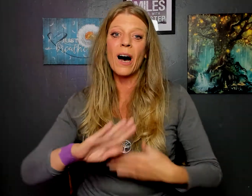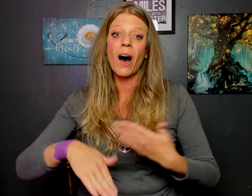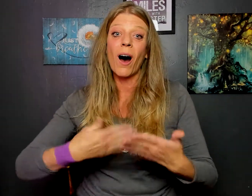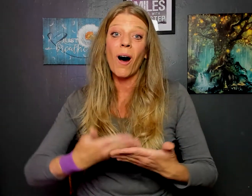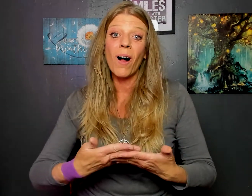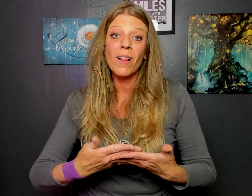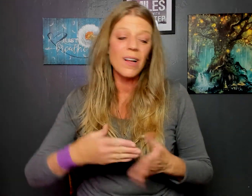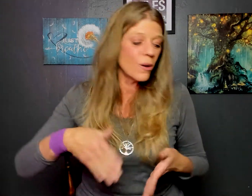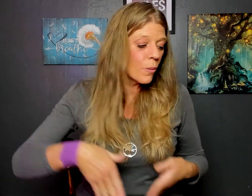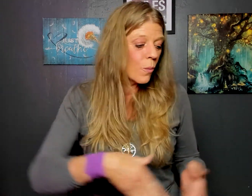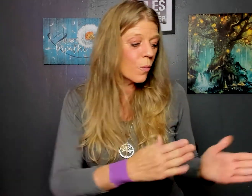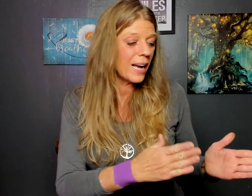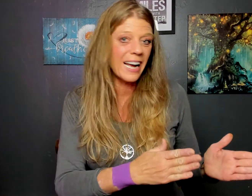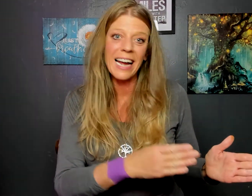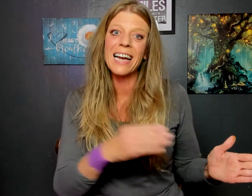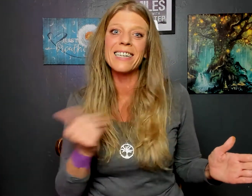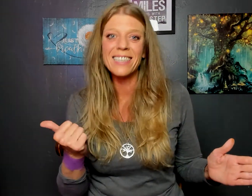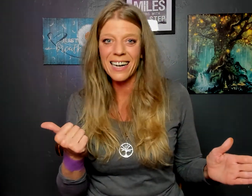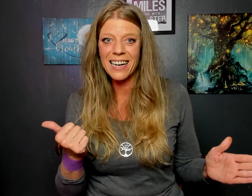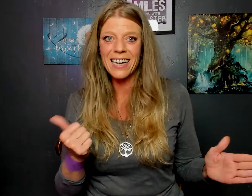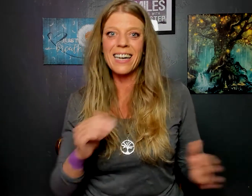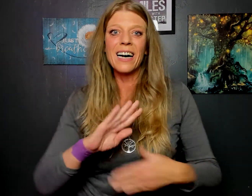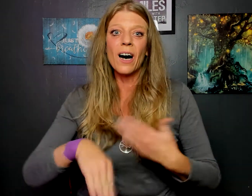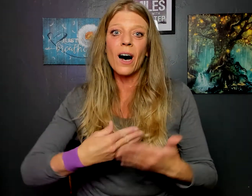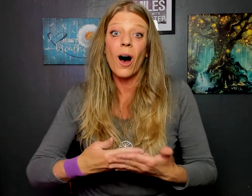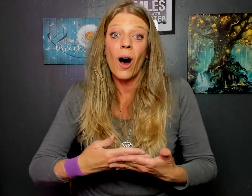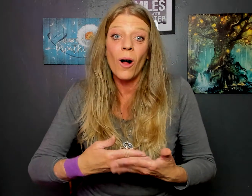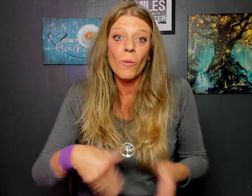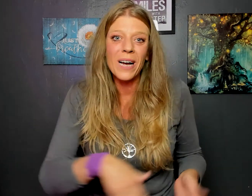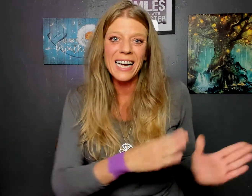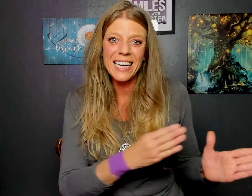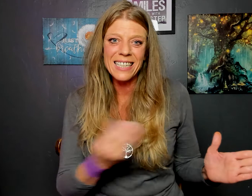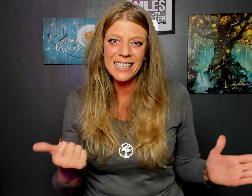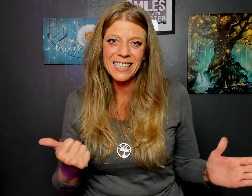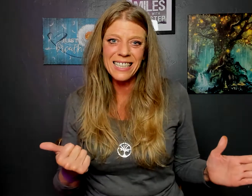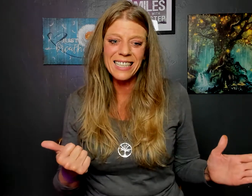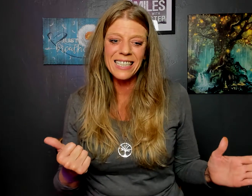ALL WAY S ALWAYS.